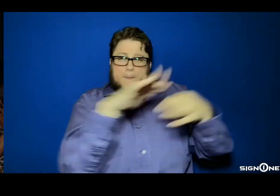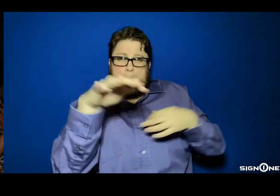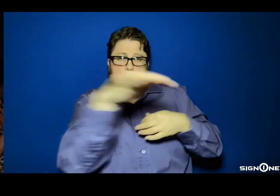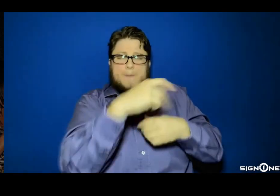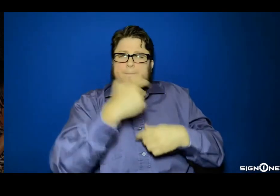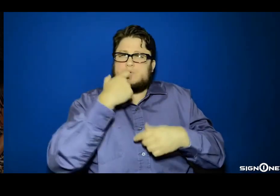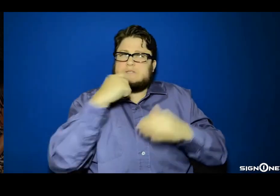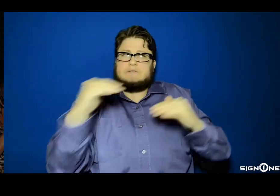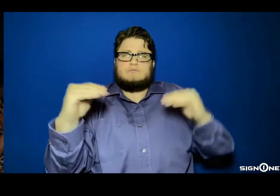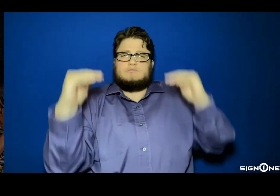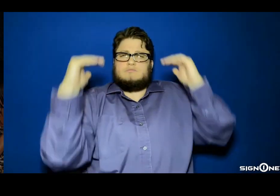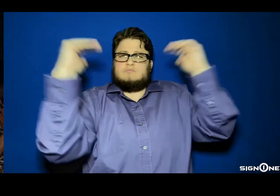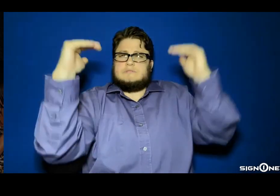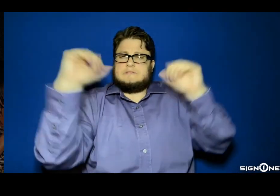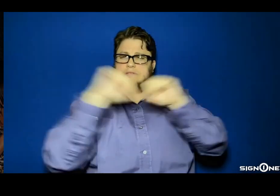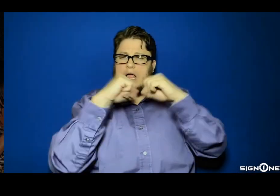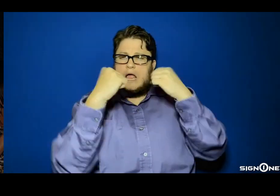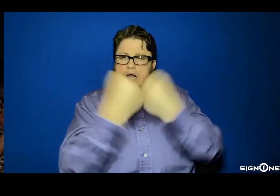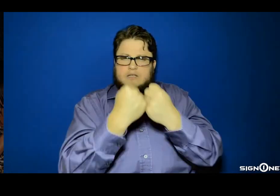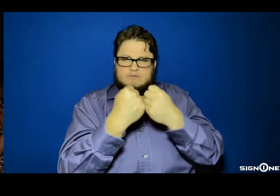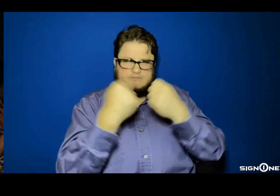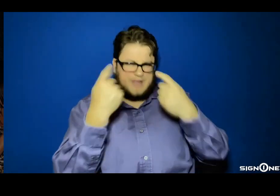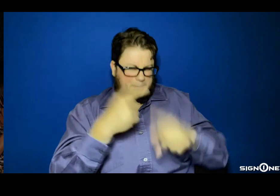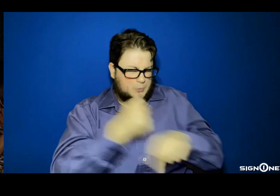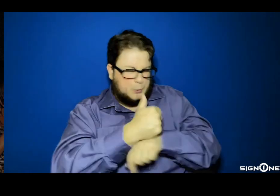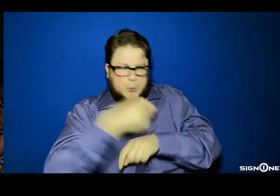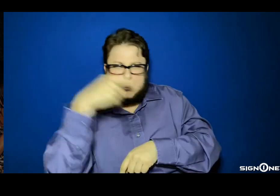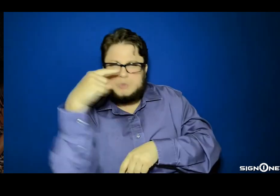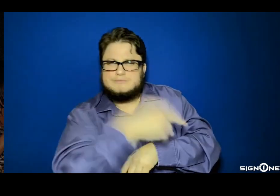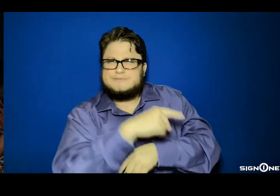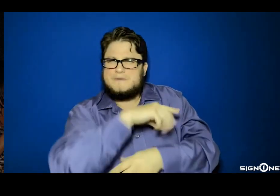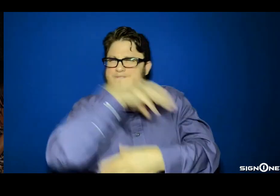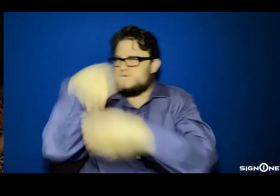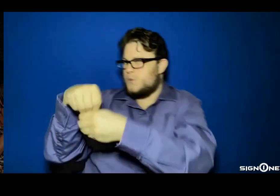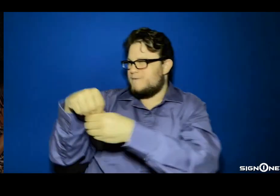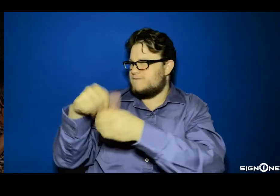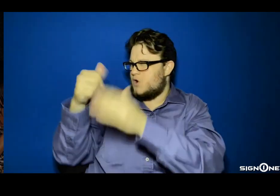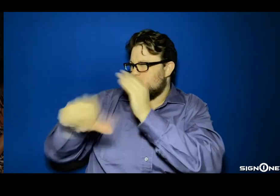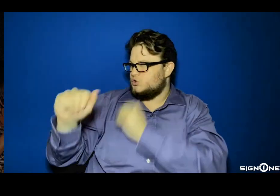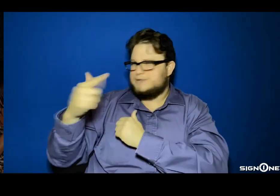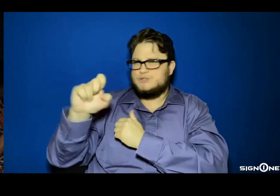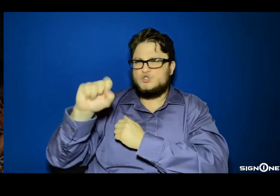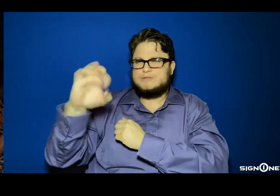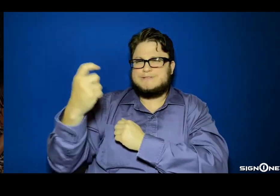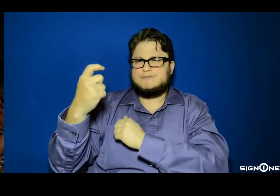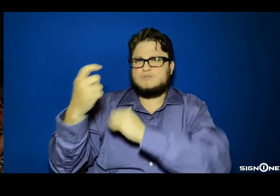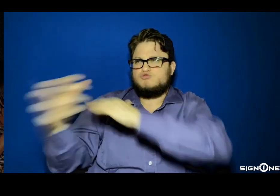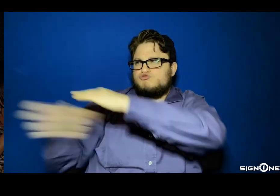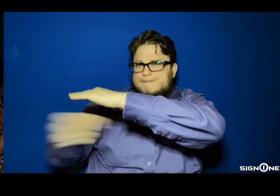and connected figure in British high society to being accused of being involved in an underage